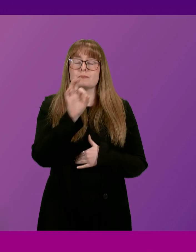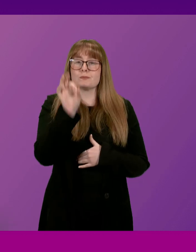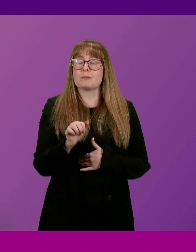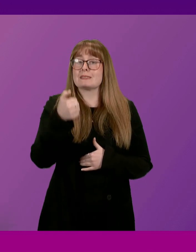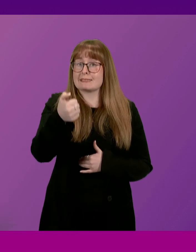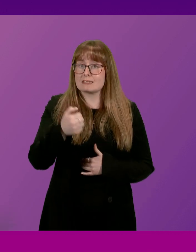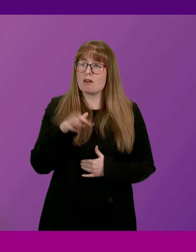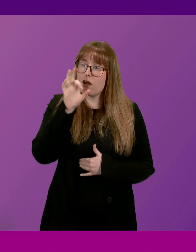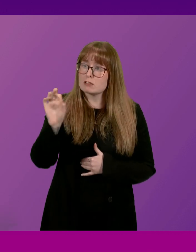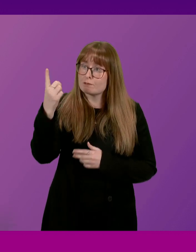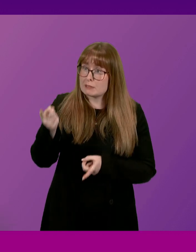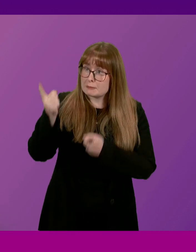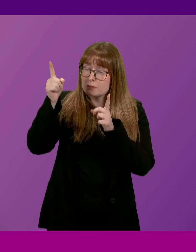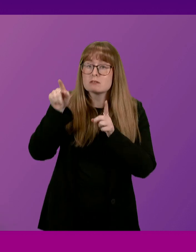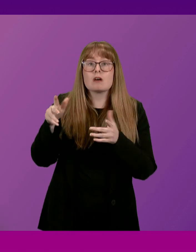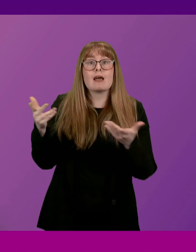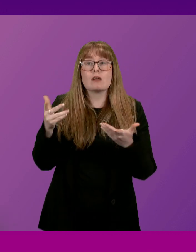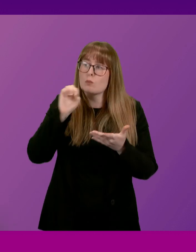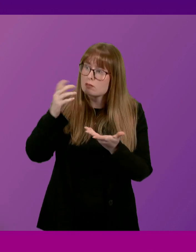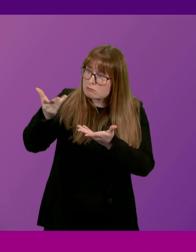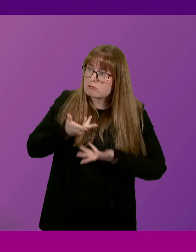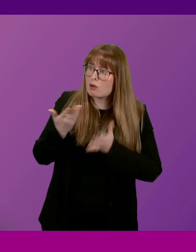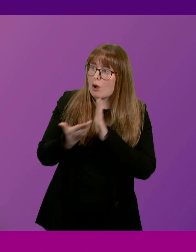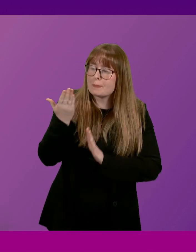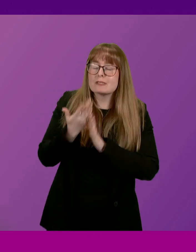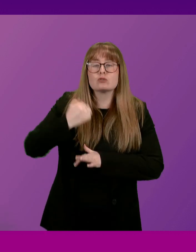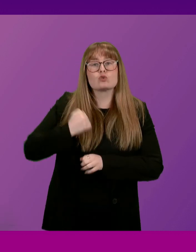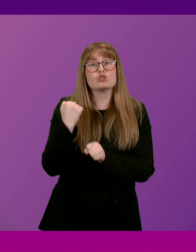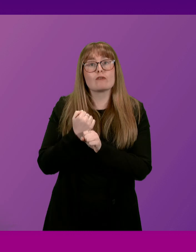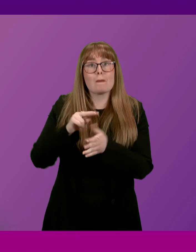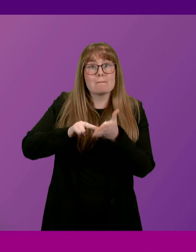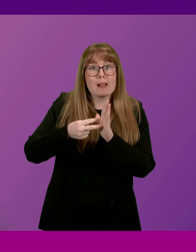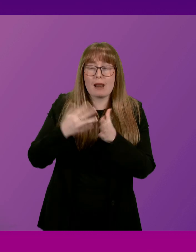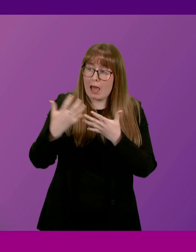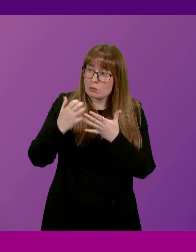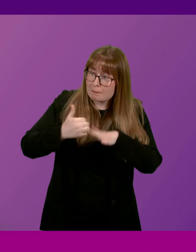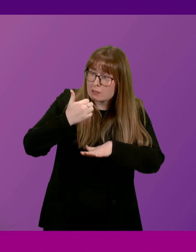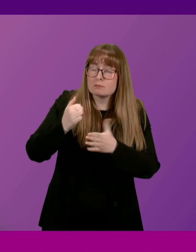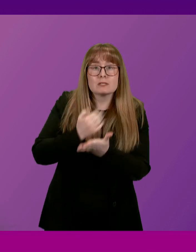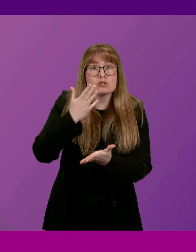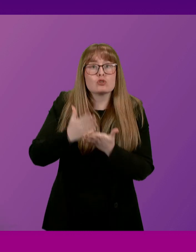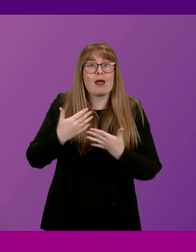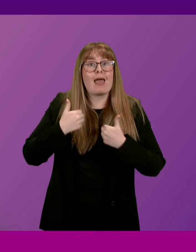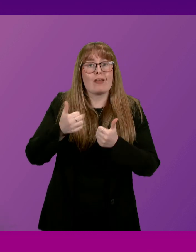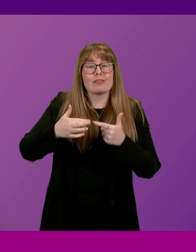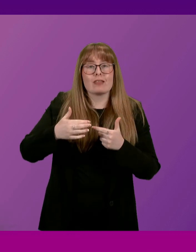To ask the First Minister whether he will provide an update on how the Scottish Government is working to improve healthy life expectancy.